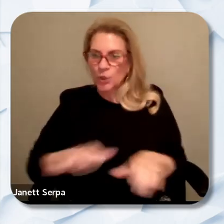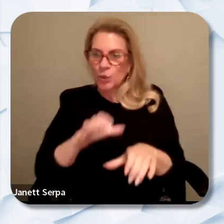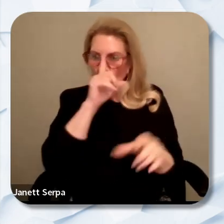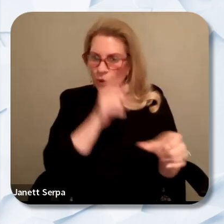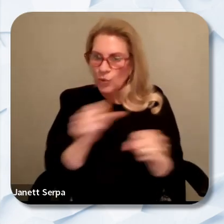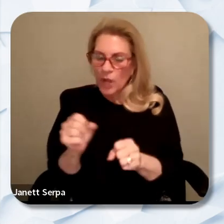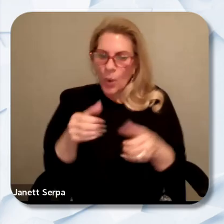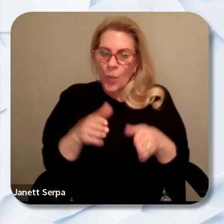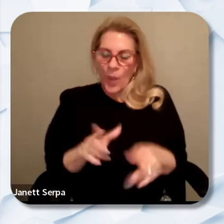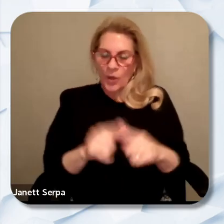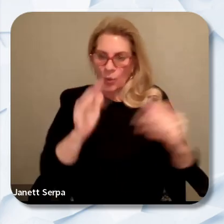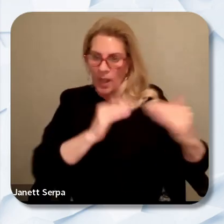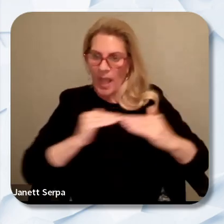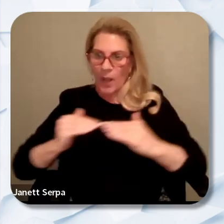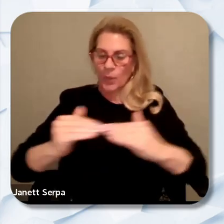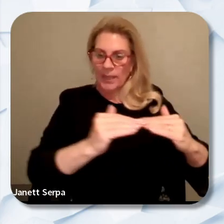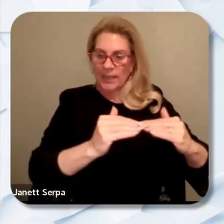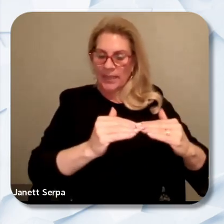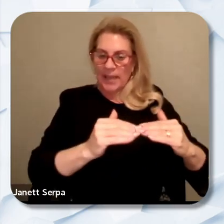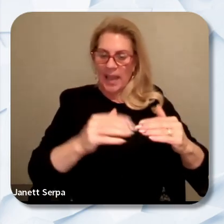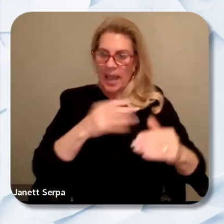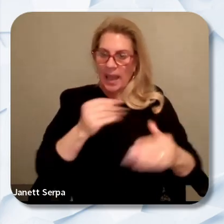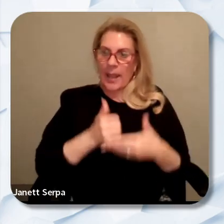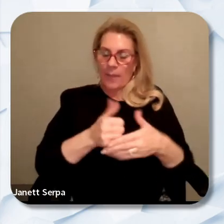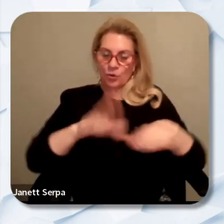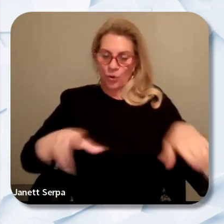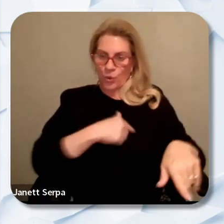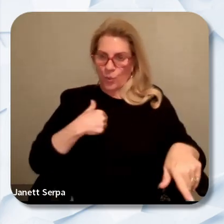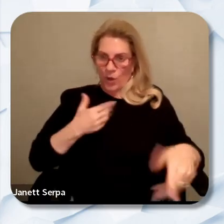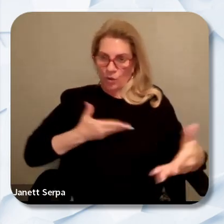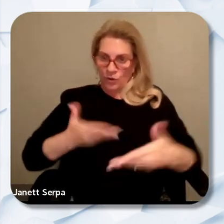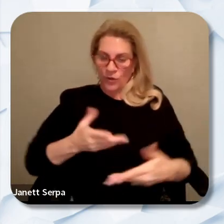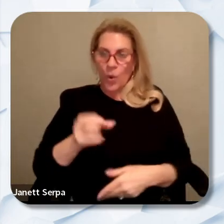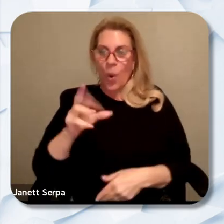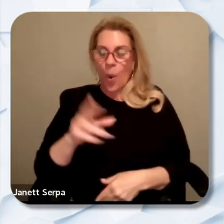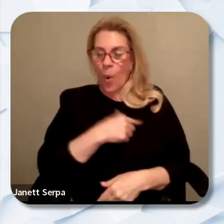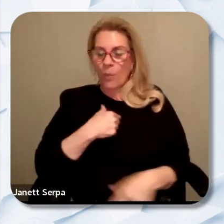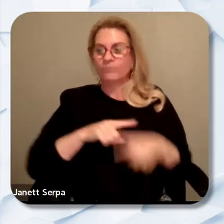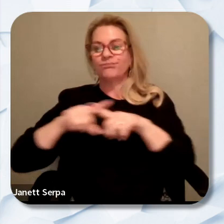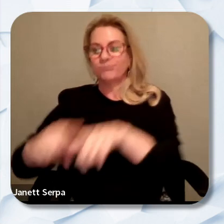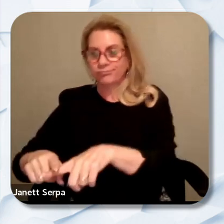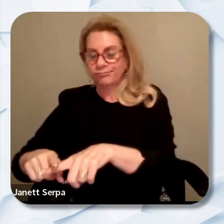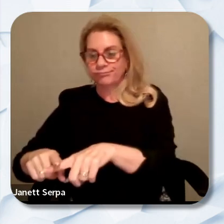center equity and the children we are serving or we default to executing these strategies in